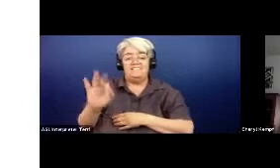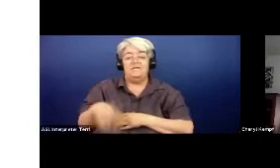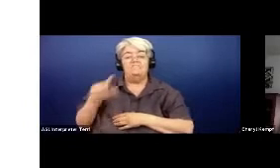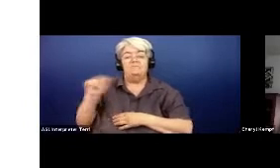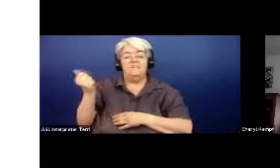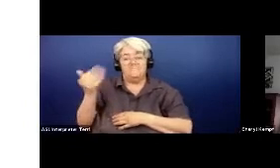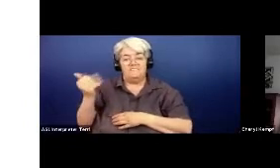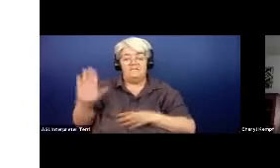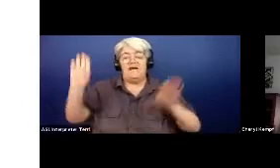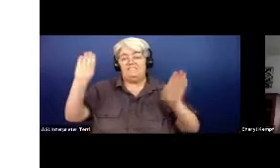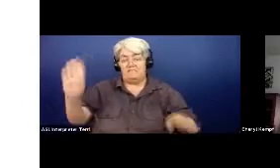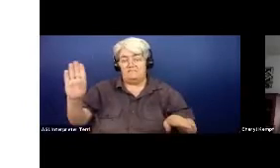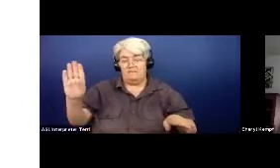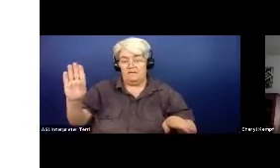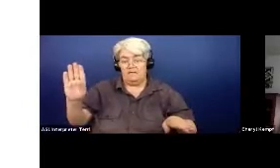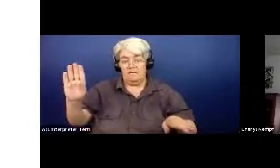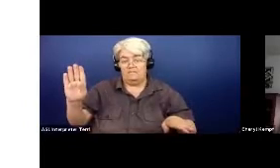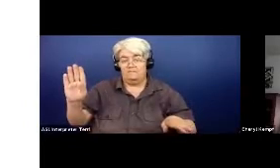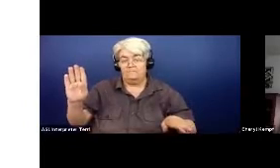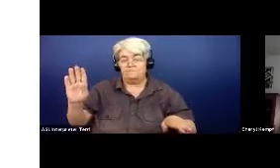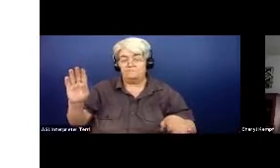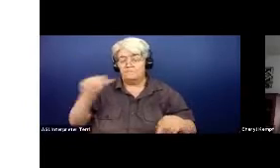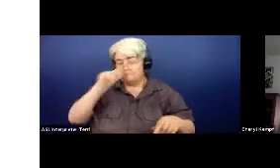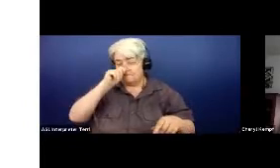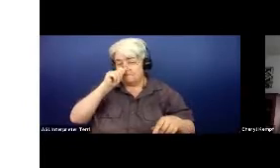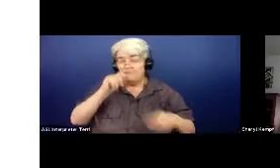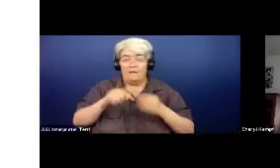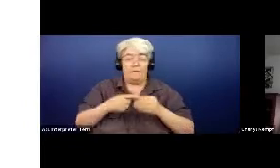Texas legislature about the experience.